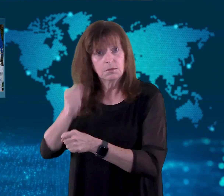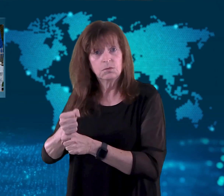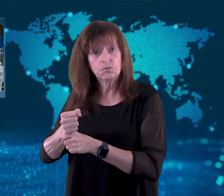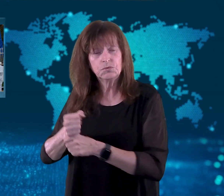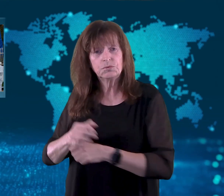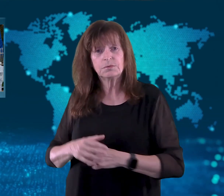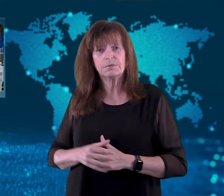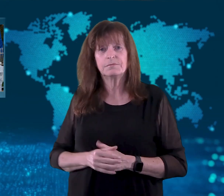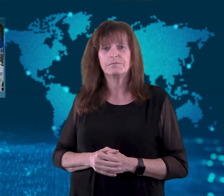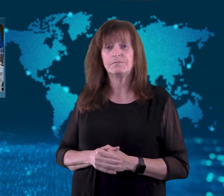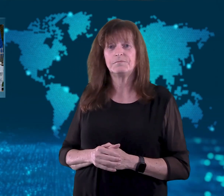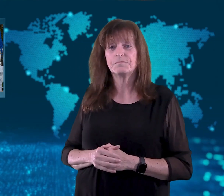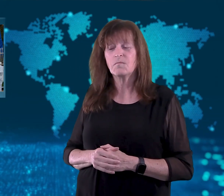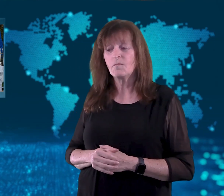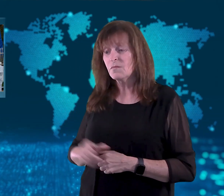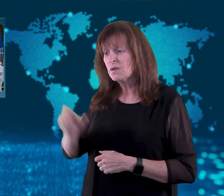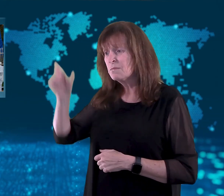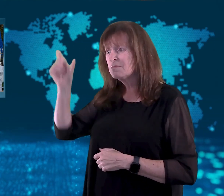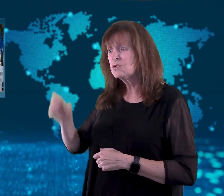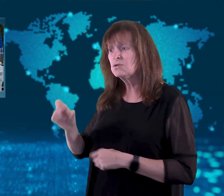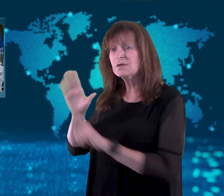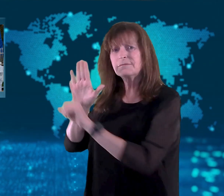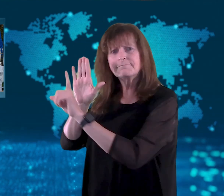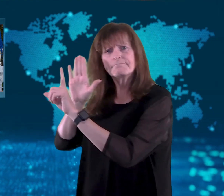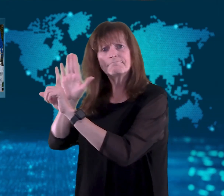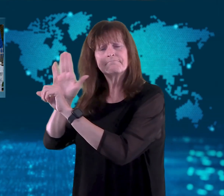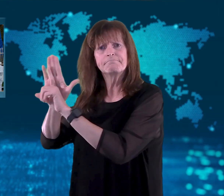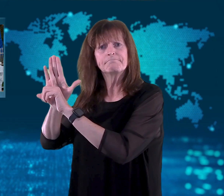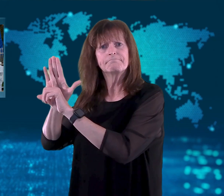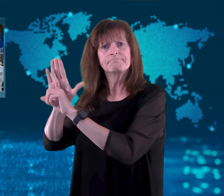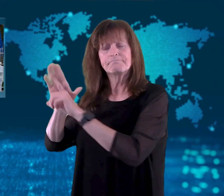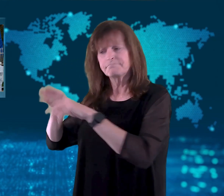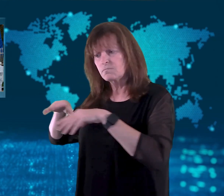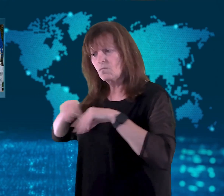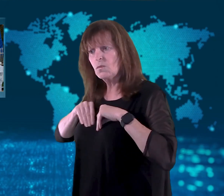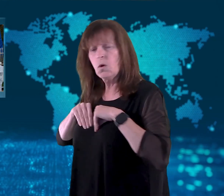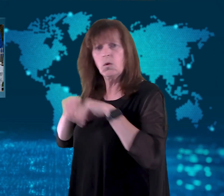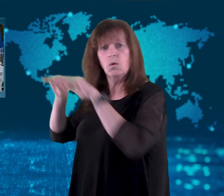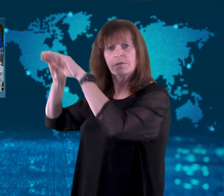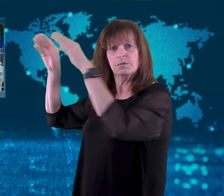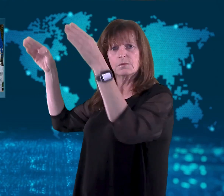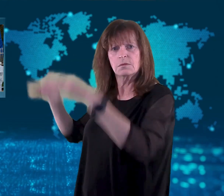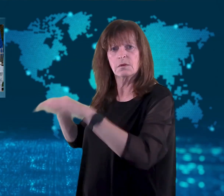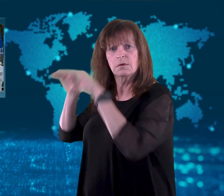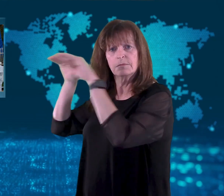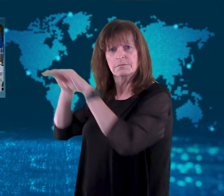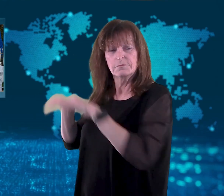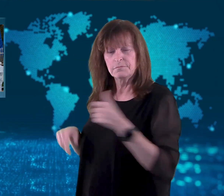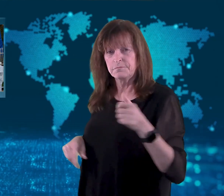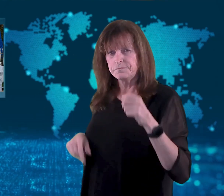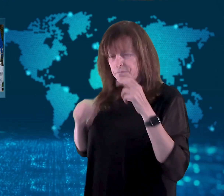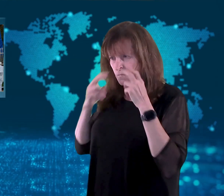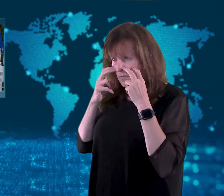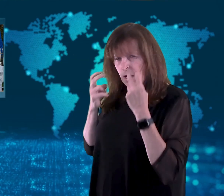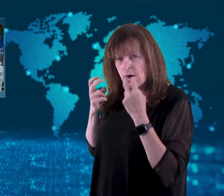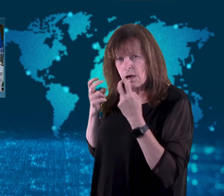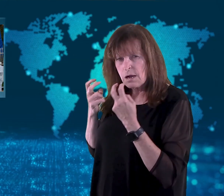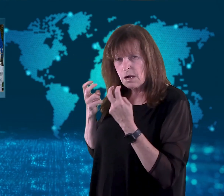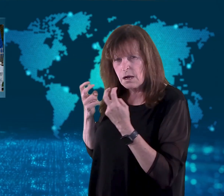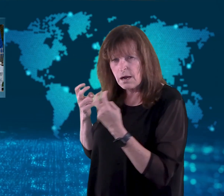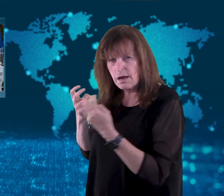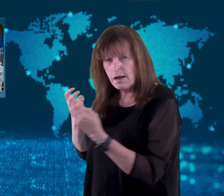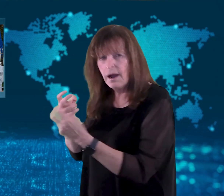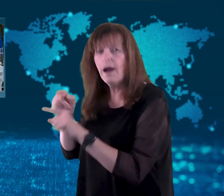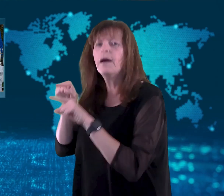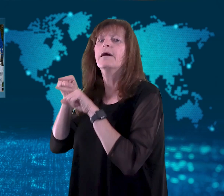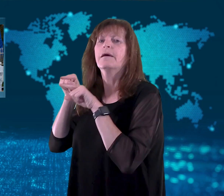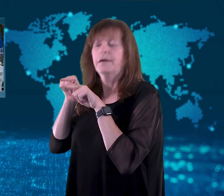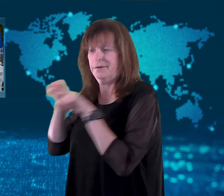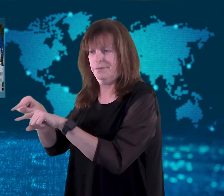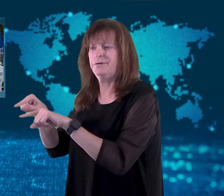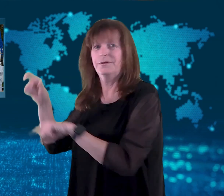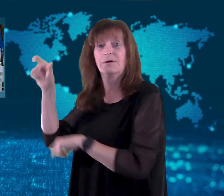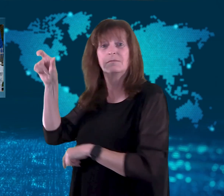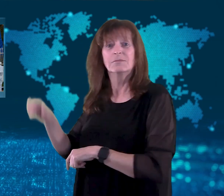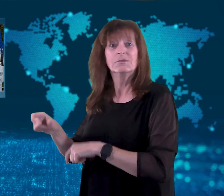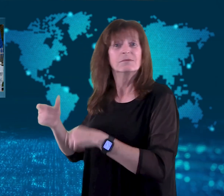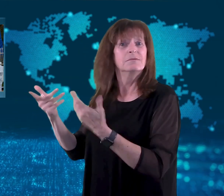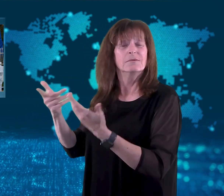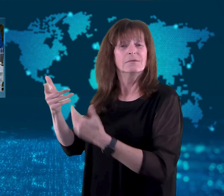The owner of the storage unit was tracked down to be someone from South Korea.